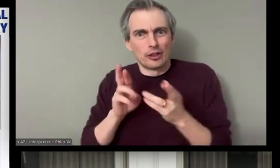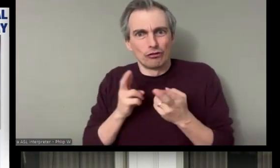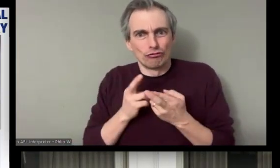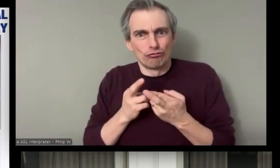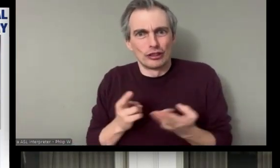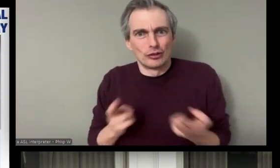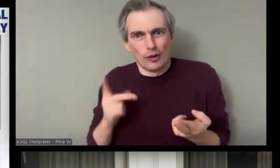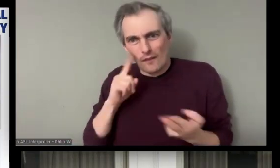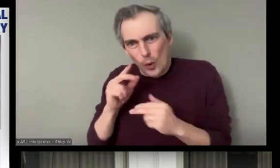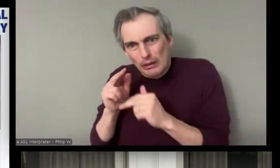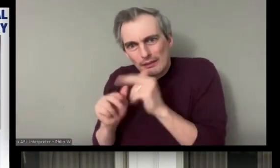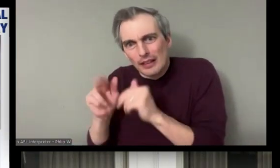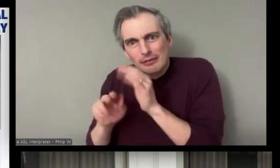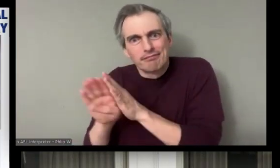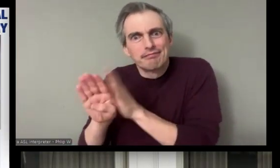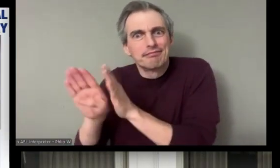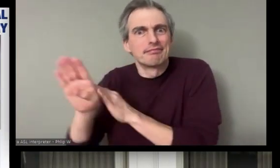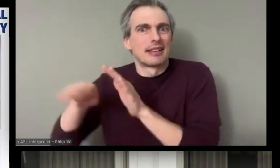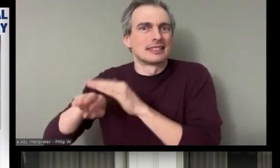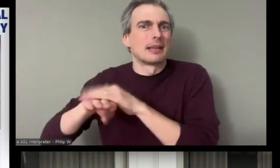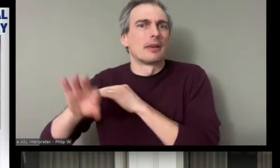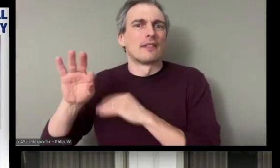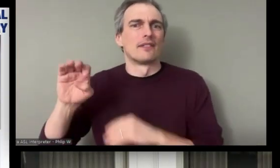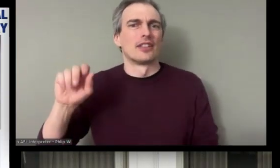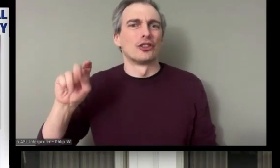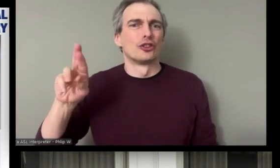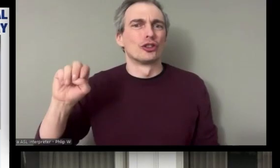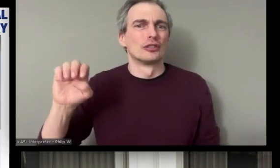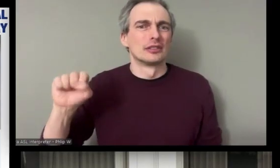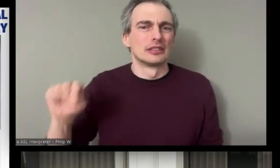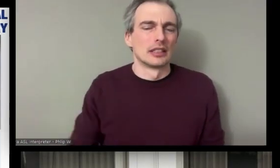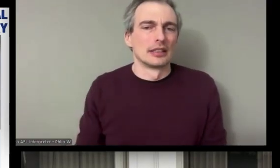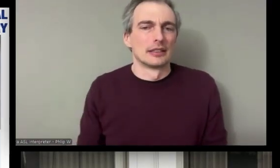And I think my experience -- in almost all domains of technology -- is: Any time